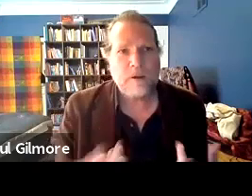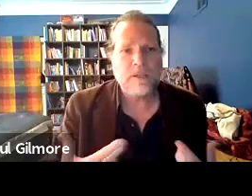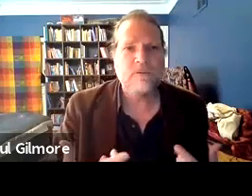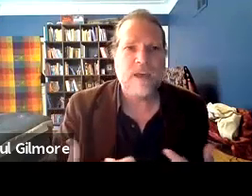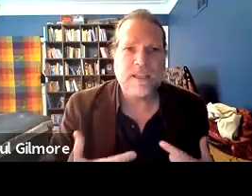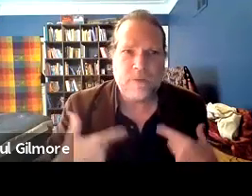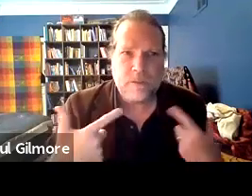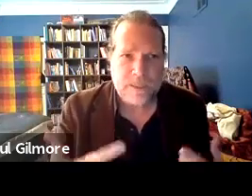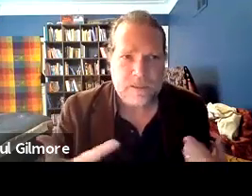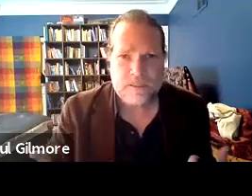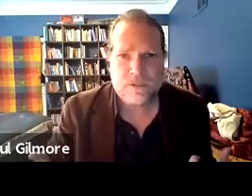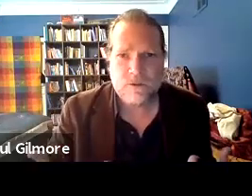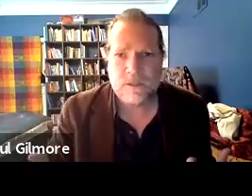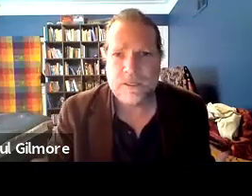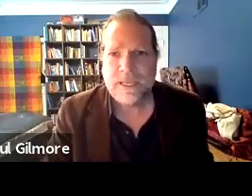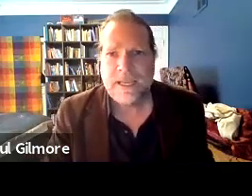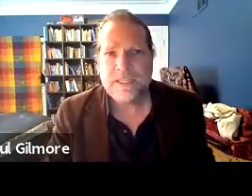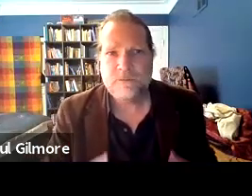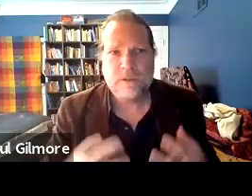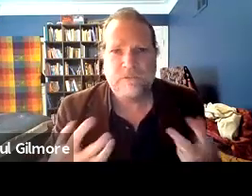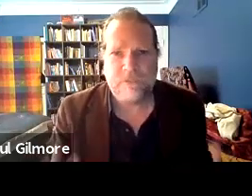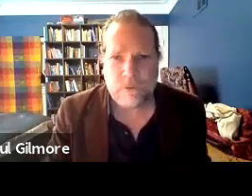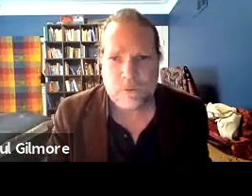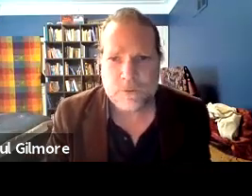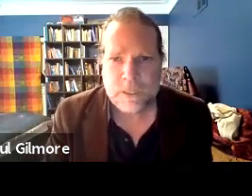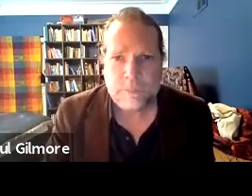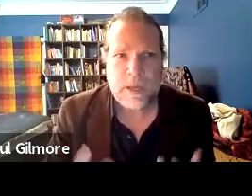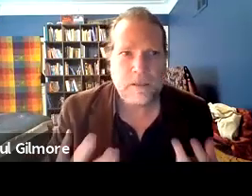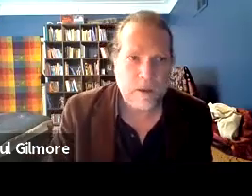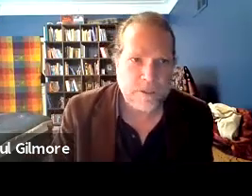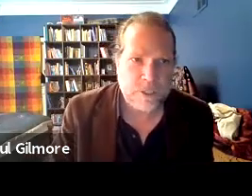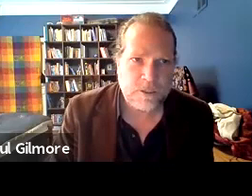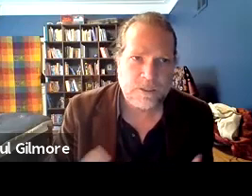would argue that if we look at this historically, it's really fueled by a larger